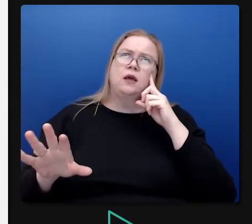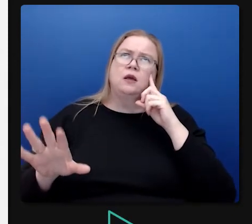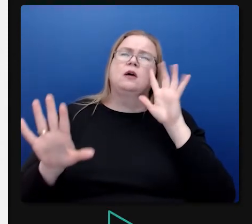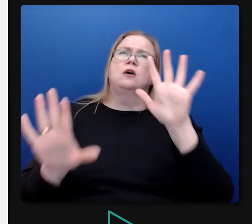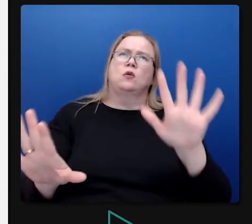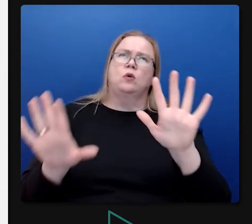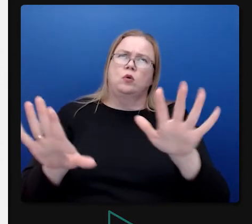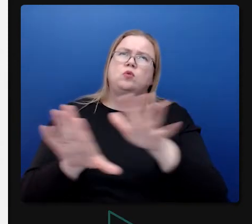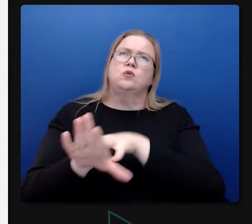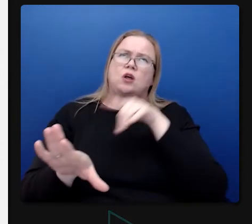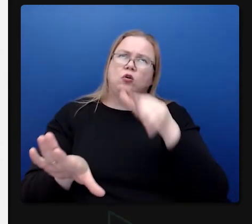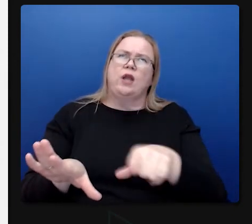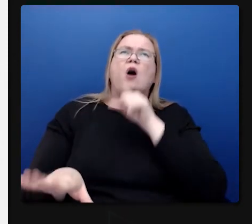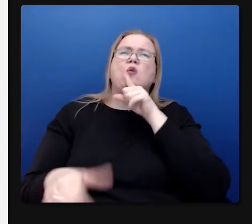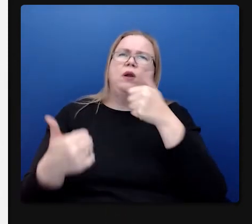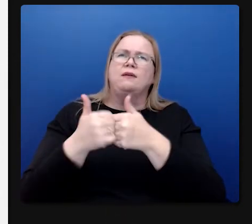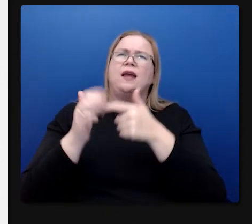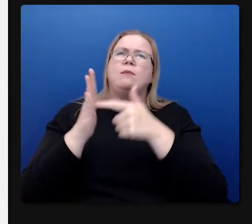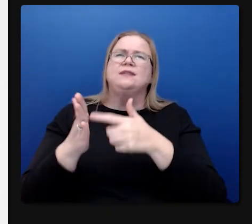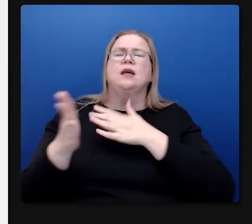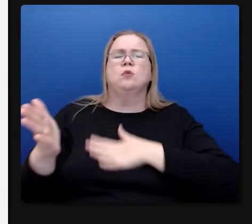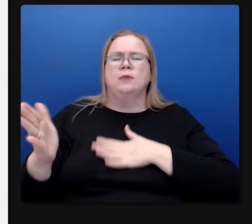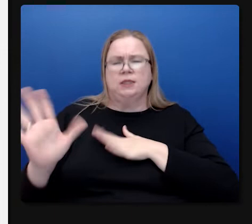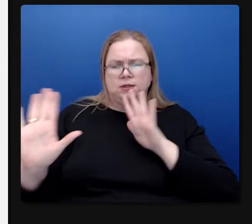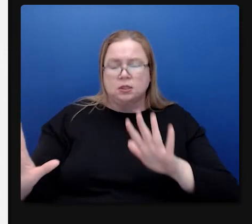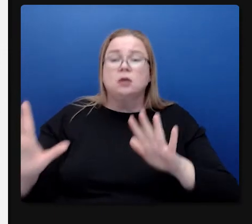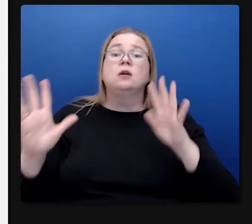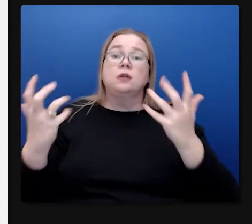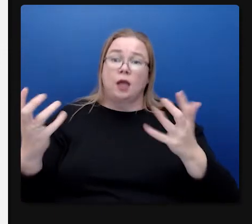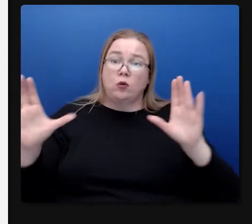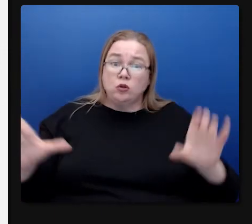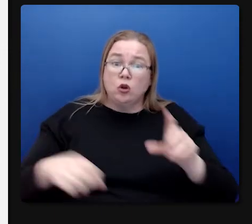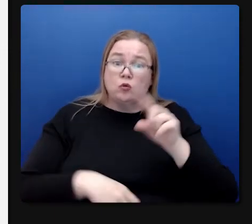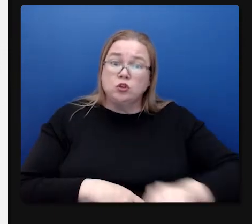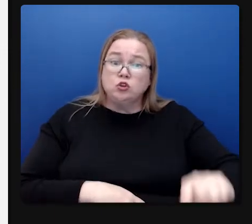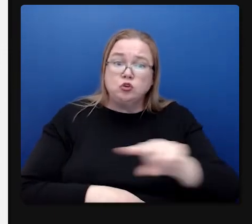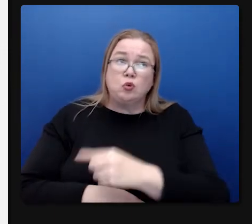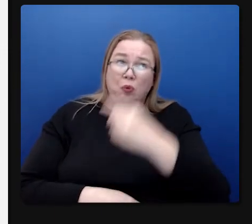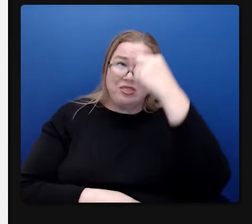"Dan, give me some actual, real-game examples." We want to encourage you to consider